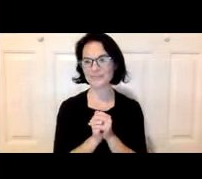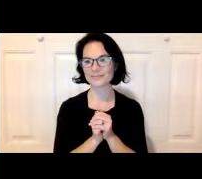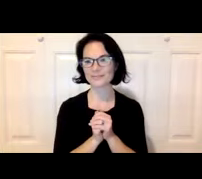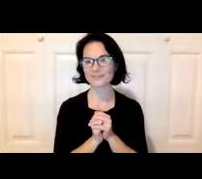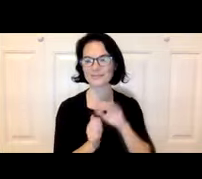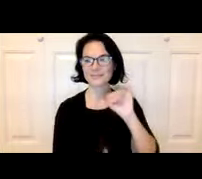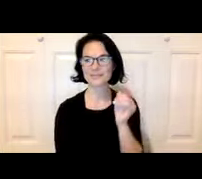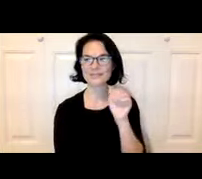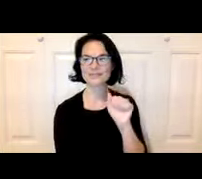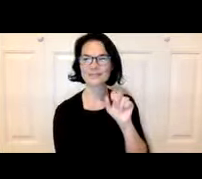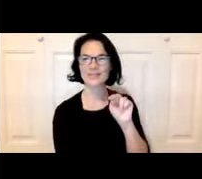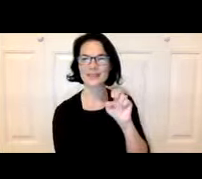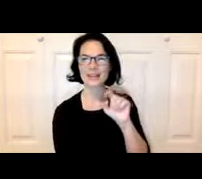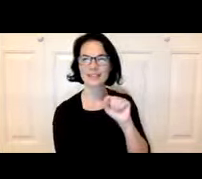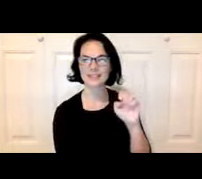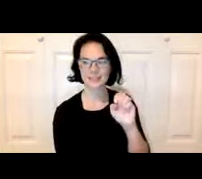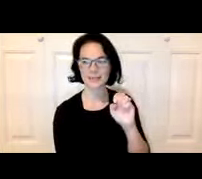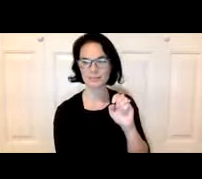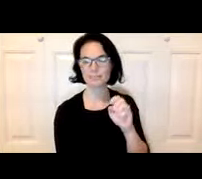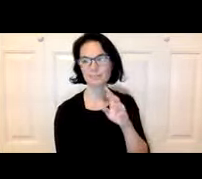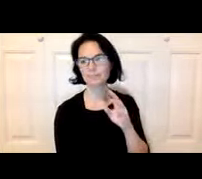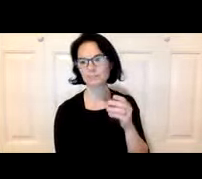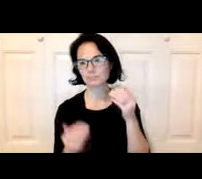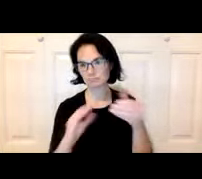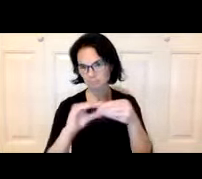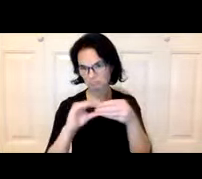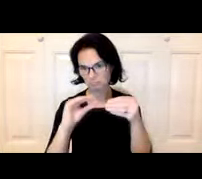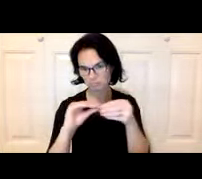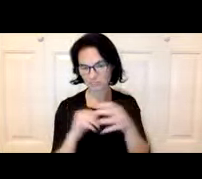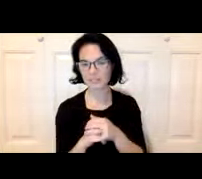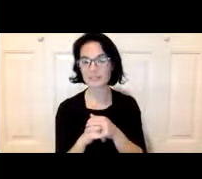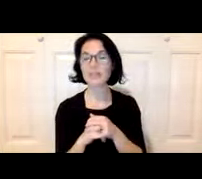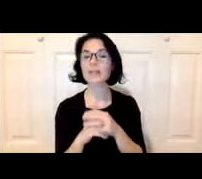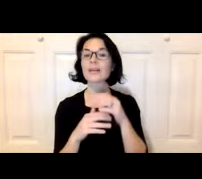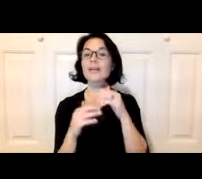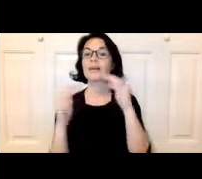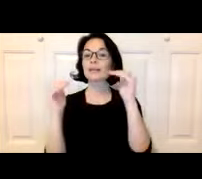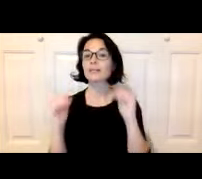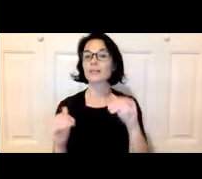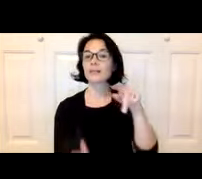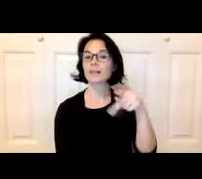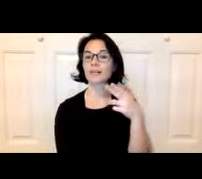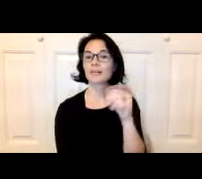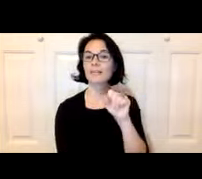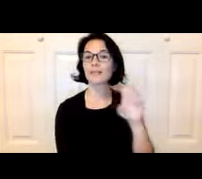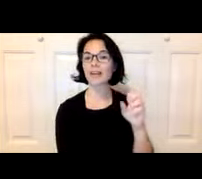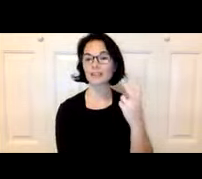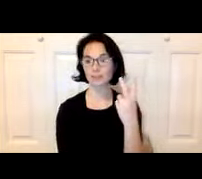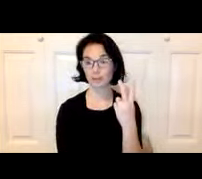Alright. So, Phase 2. This immunization will be available for